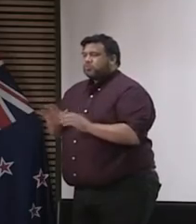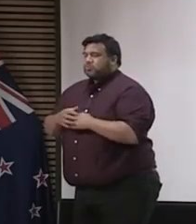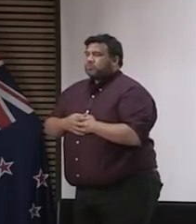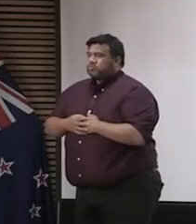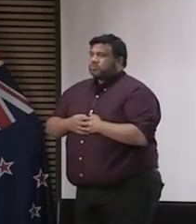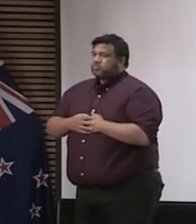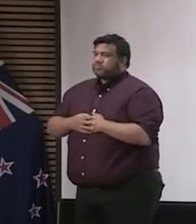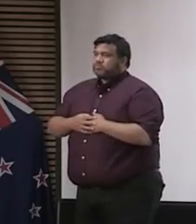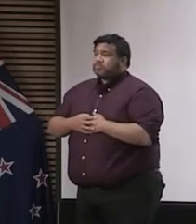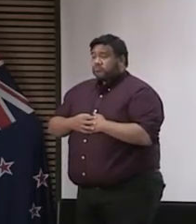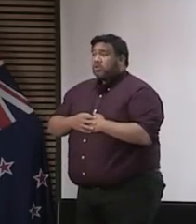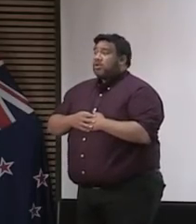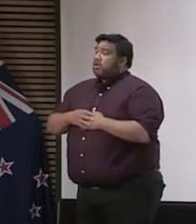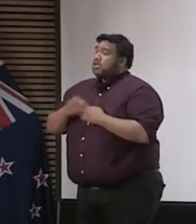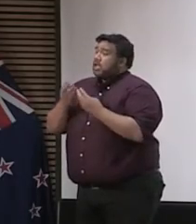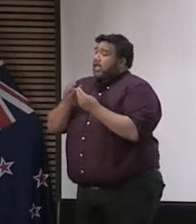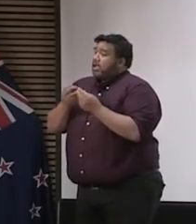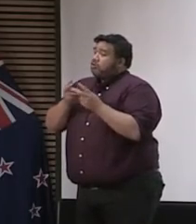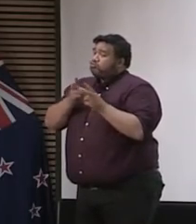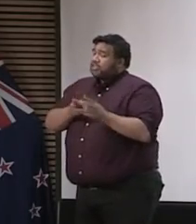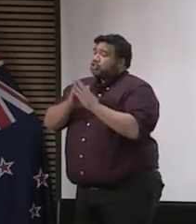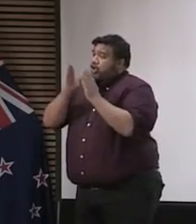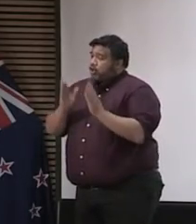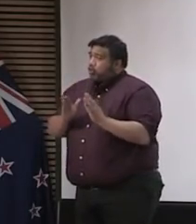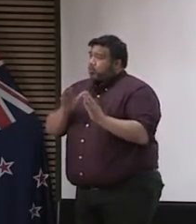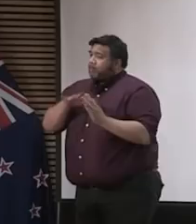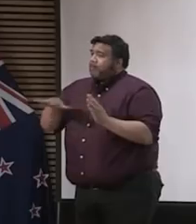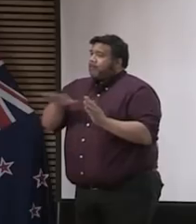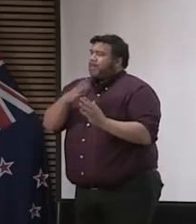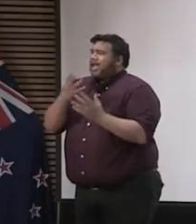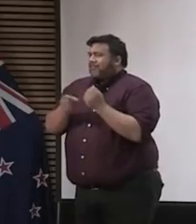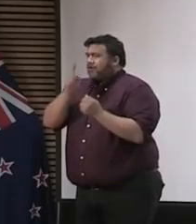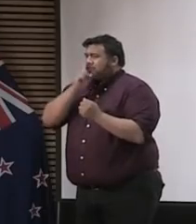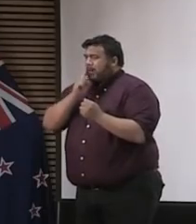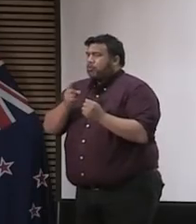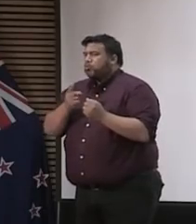tested for covid and instead have been managed as probable cases and the woman who has just